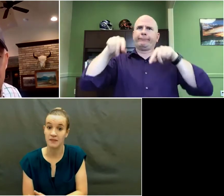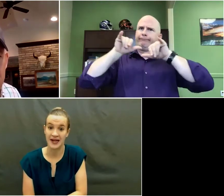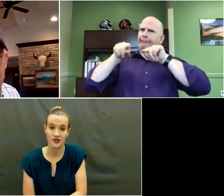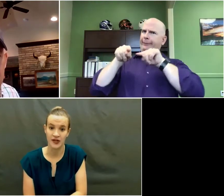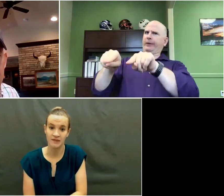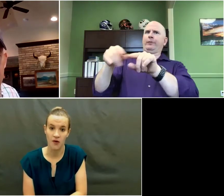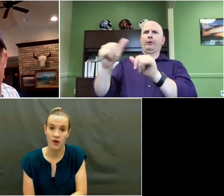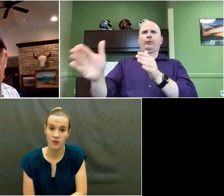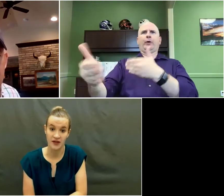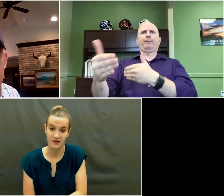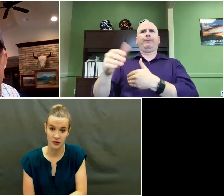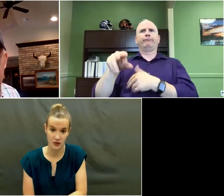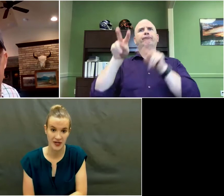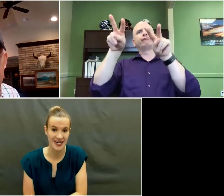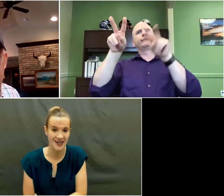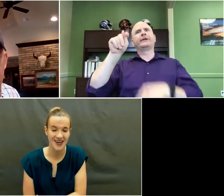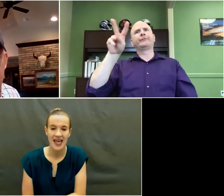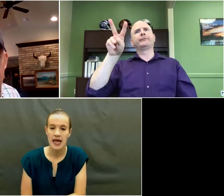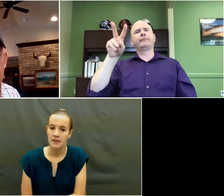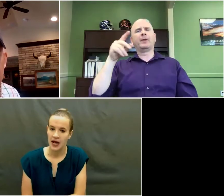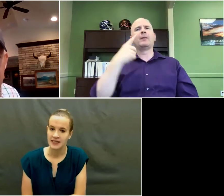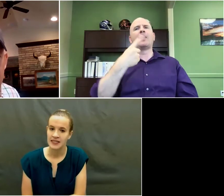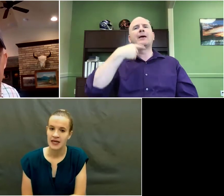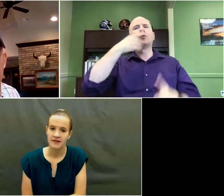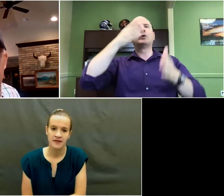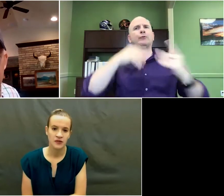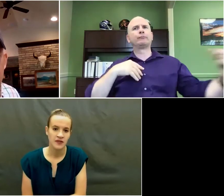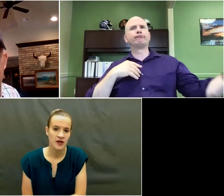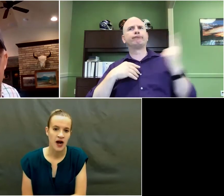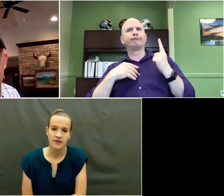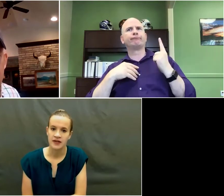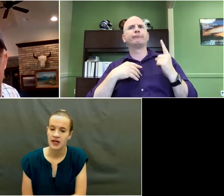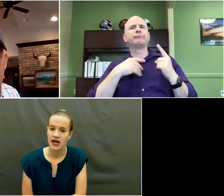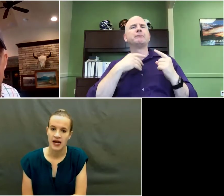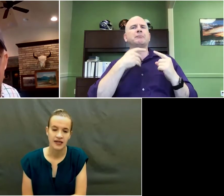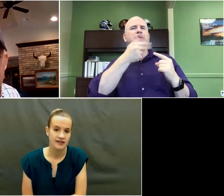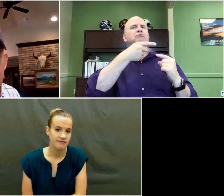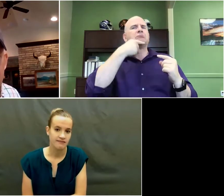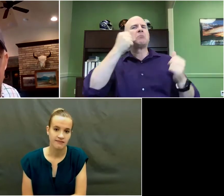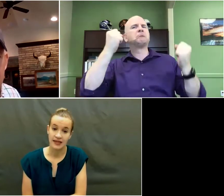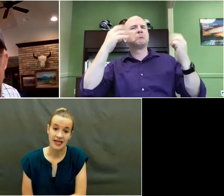mainstream or with individuals who can hear. But honestly deaf individuals are often the last